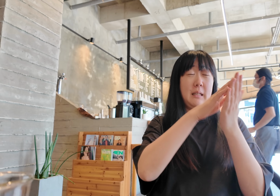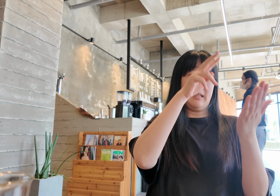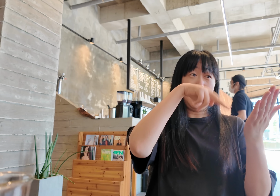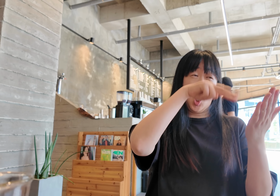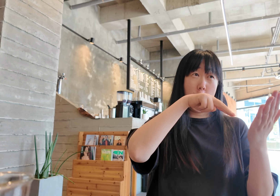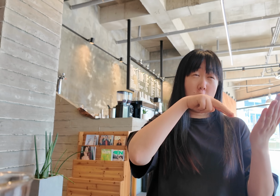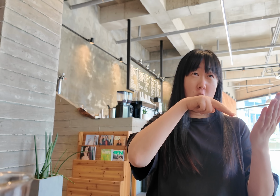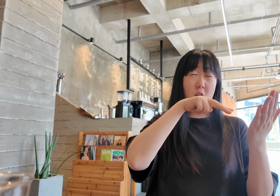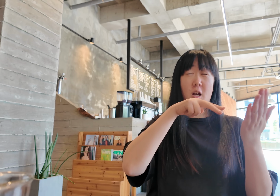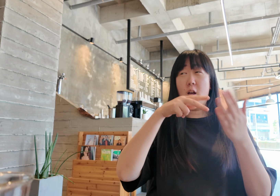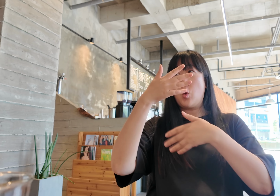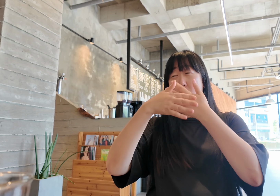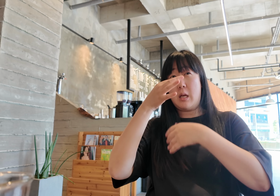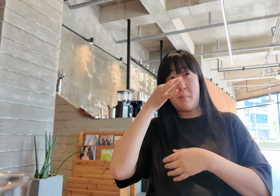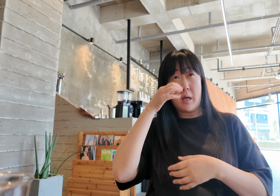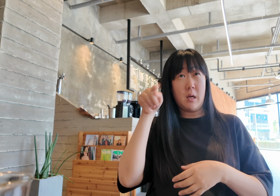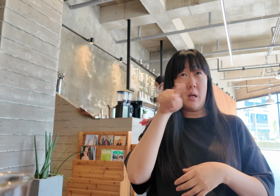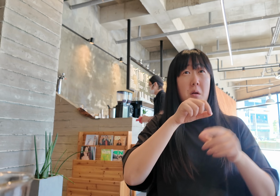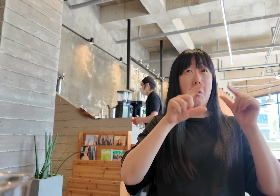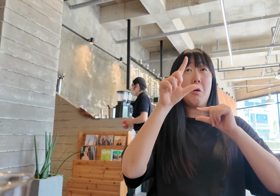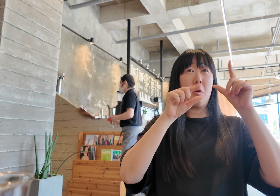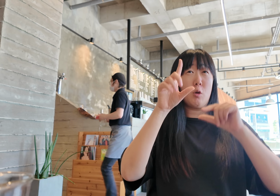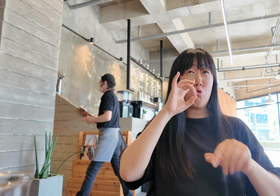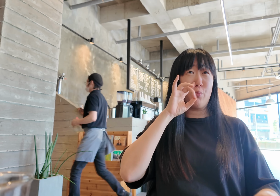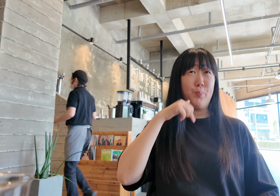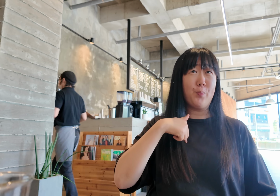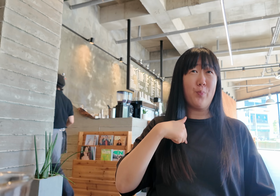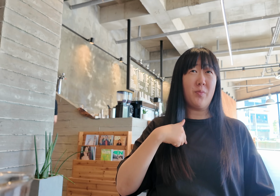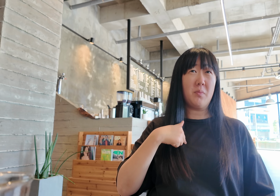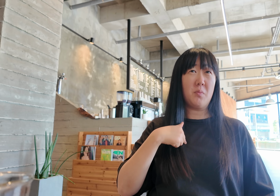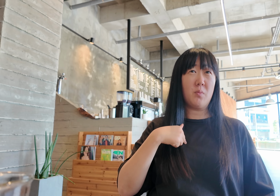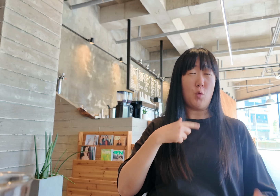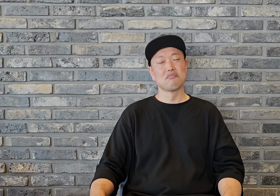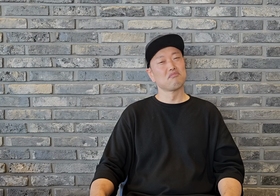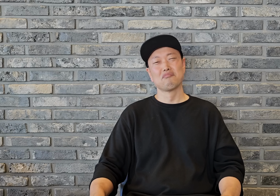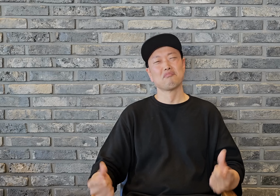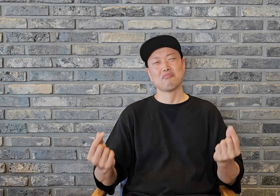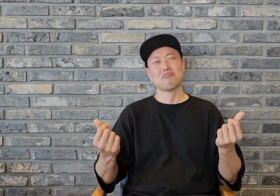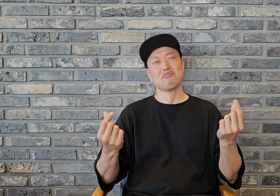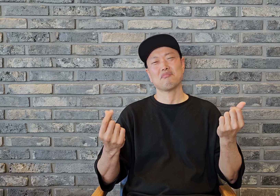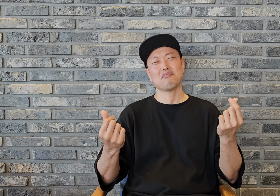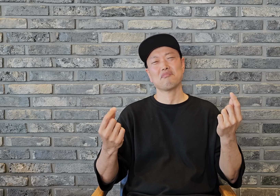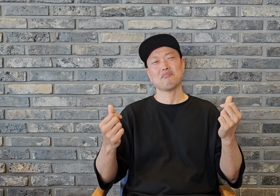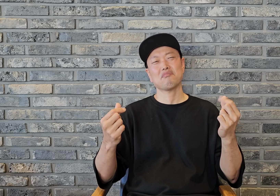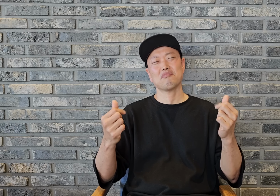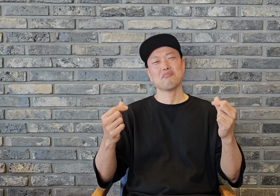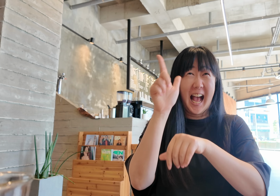What percentage do you read books or watch videos? It's similar.